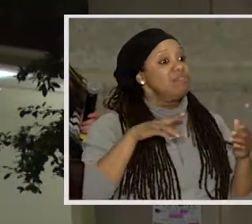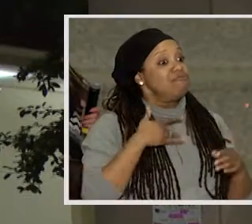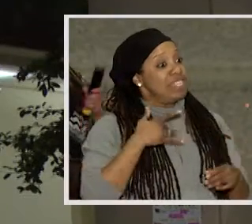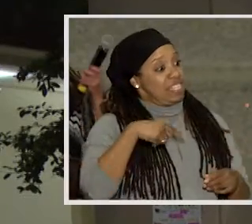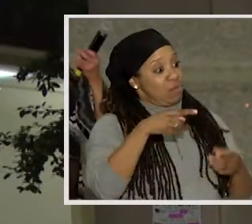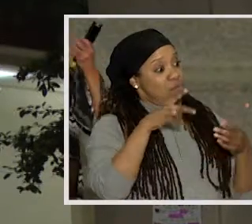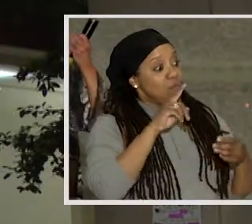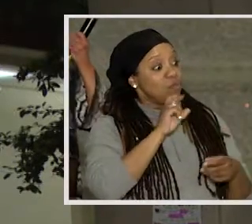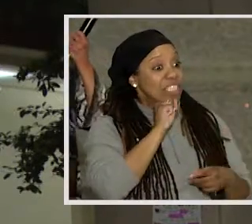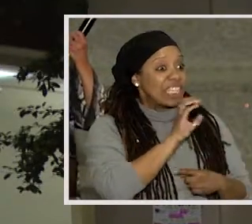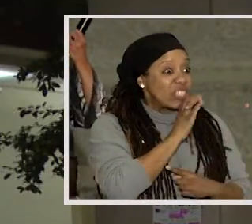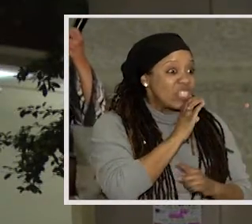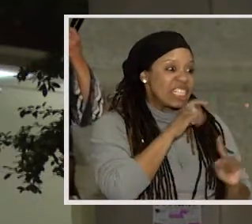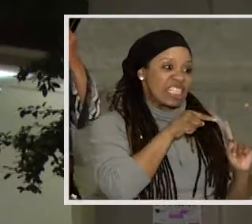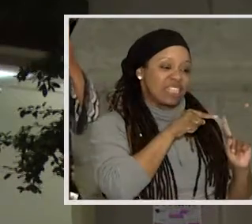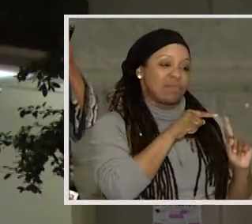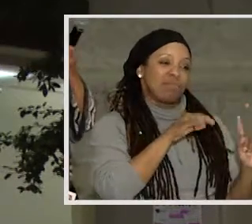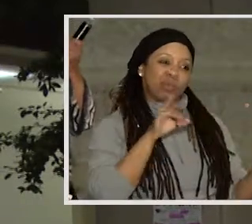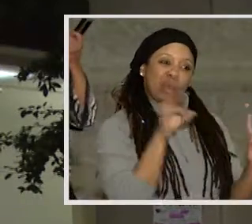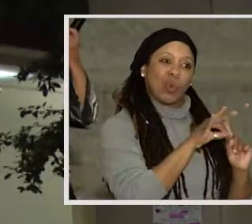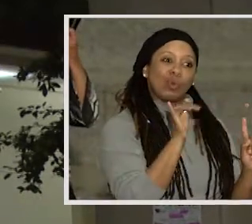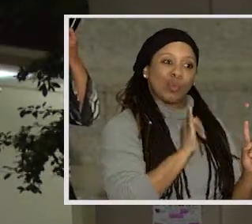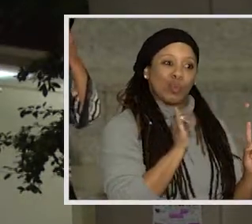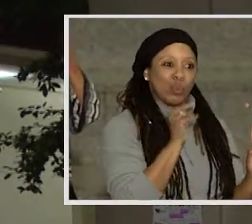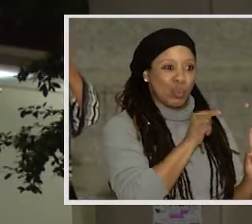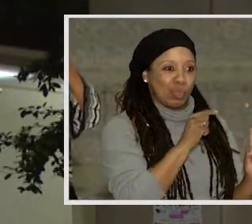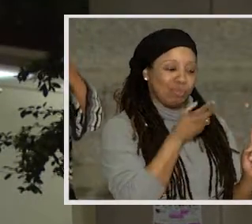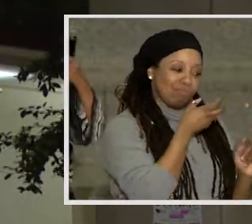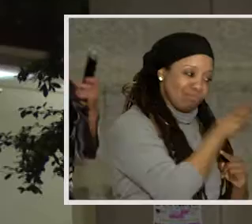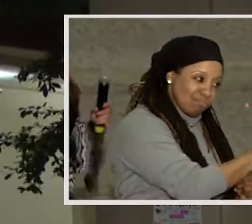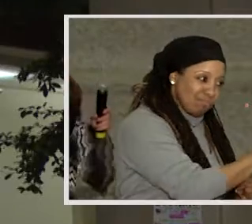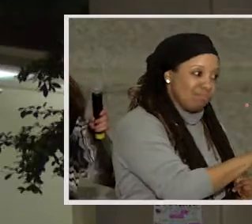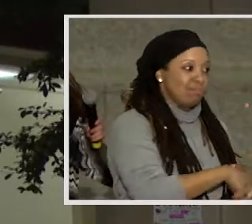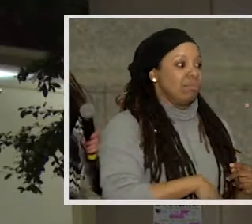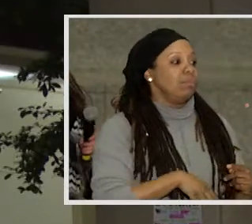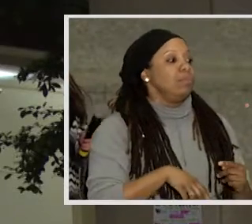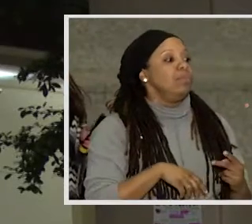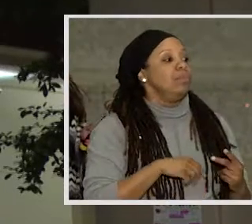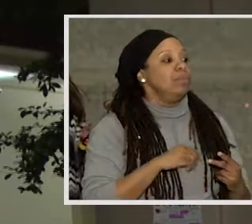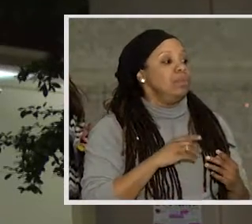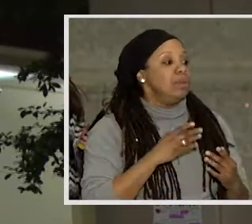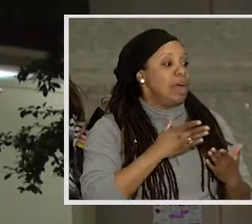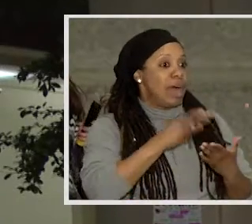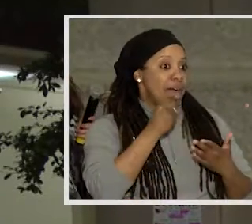HERE BUT ALSO THE IDEA IS THAT BY PUTTING PEOPLE INTO HOUSING